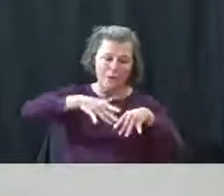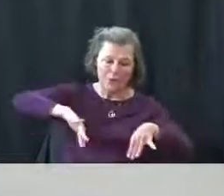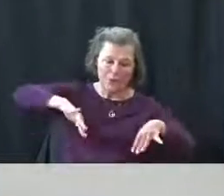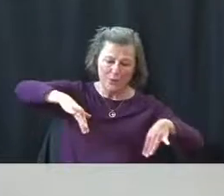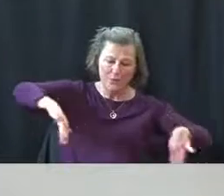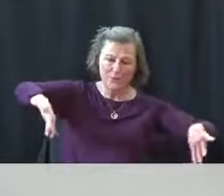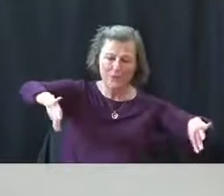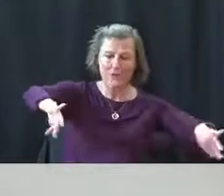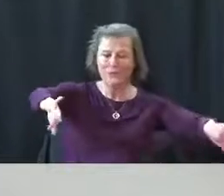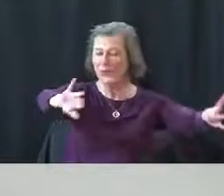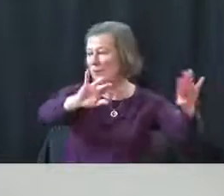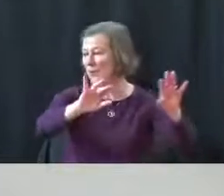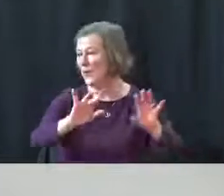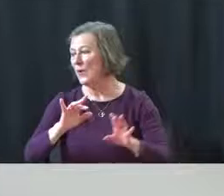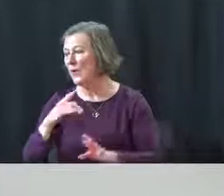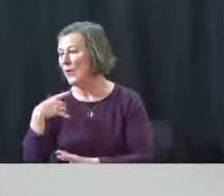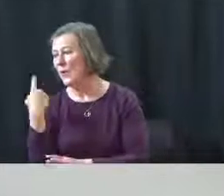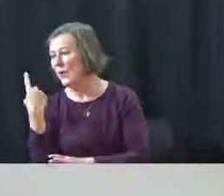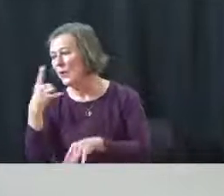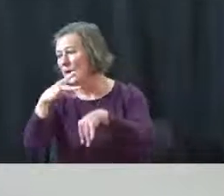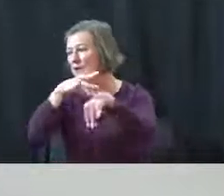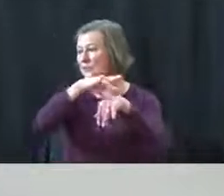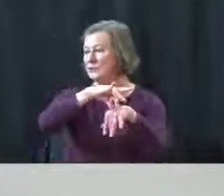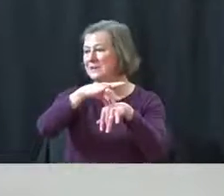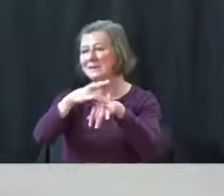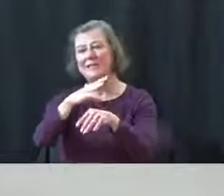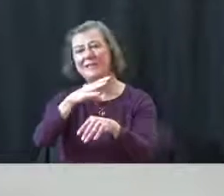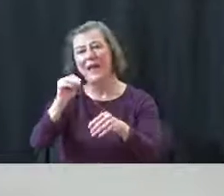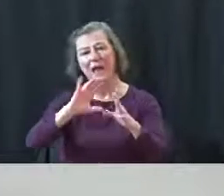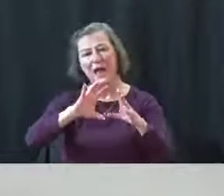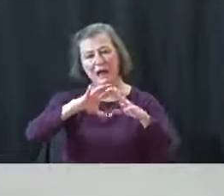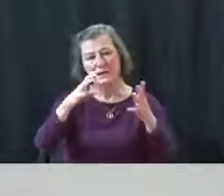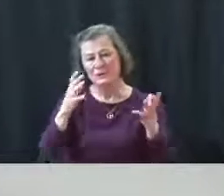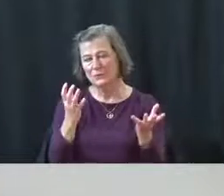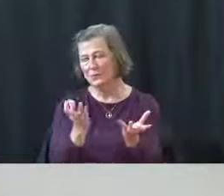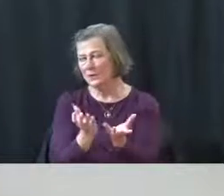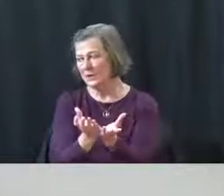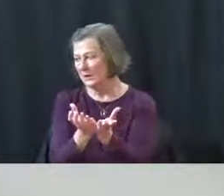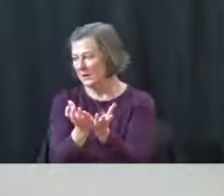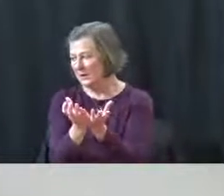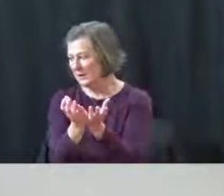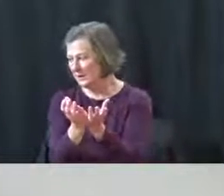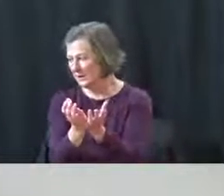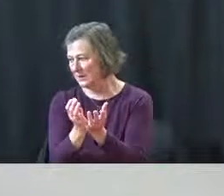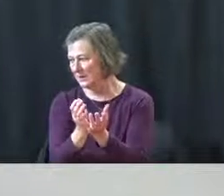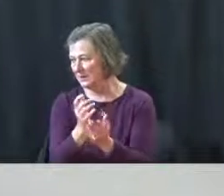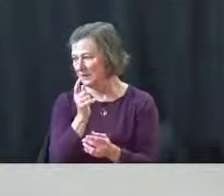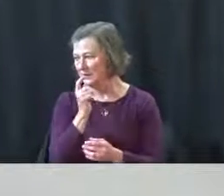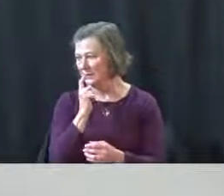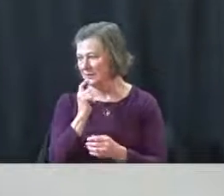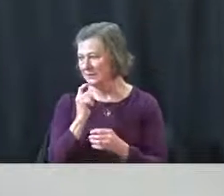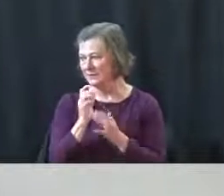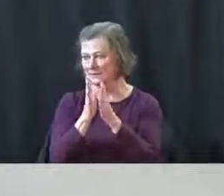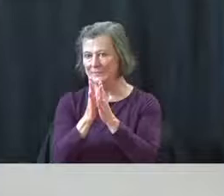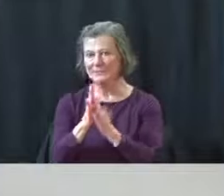One earth so green and round. Who could ask for more.